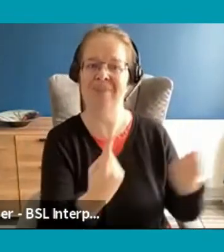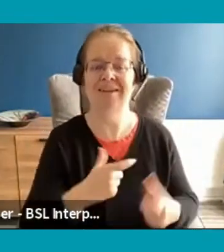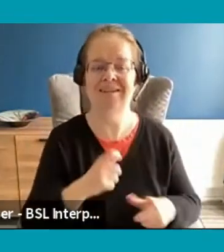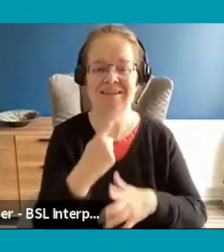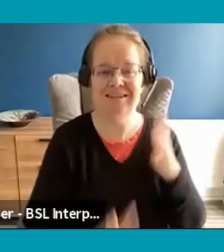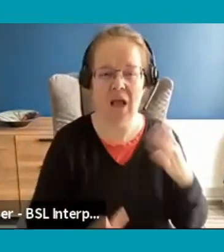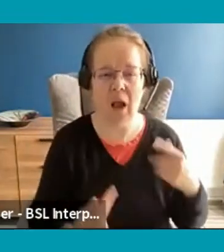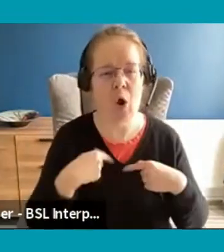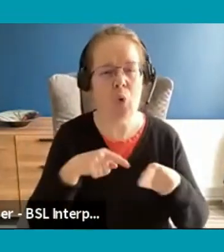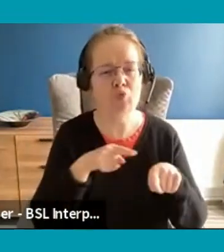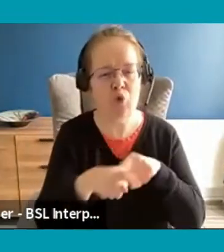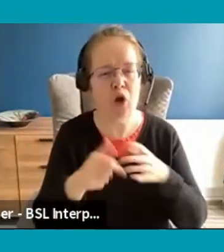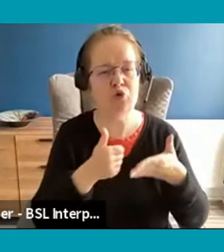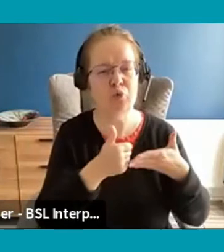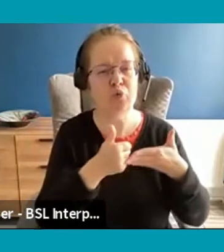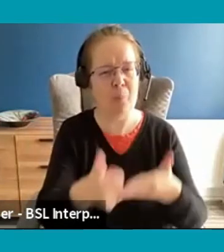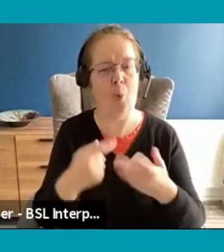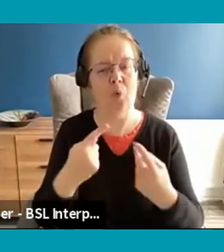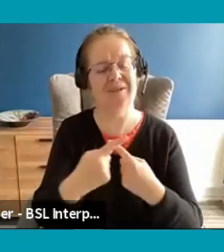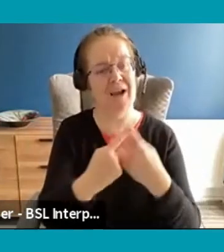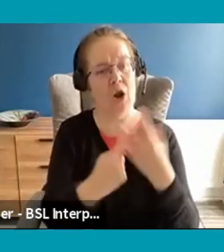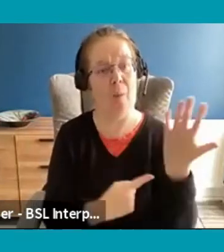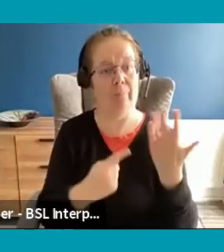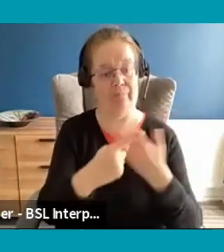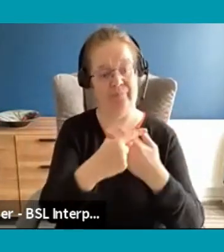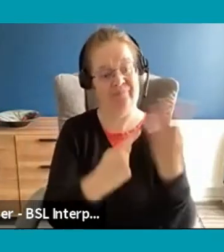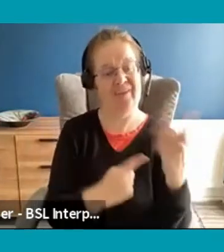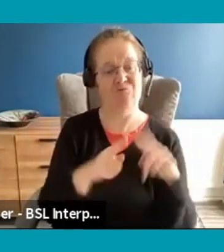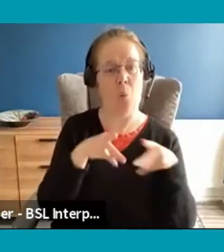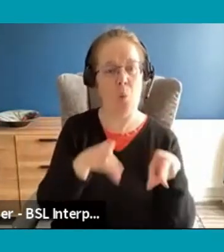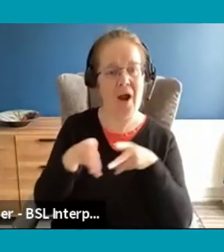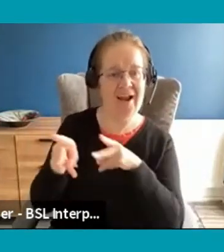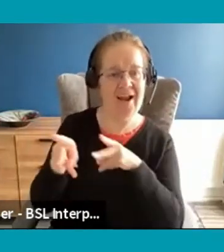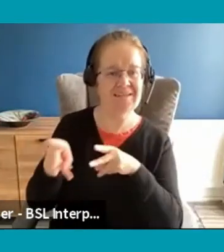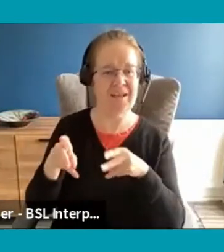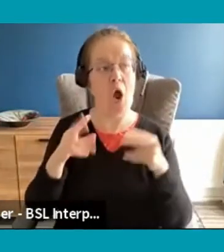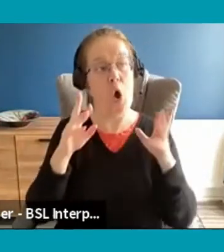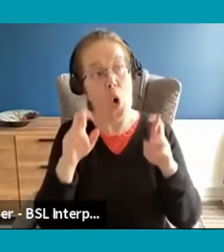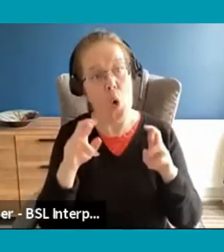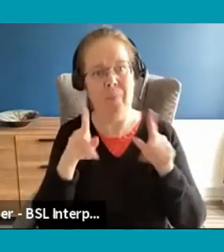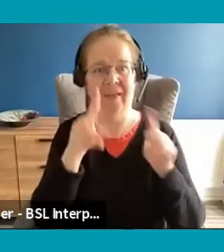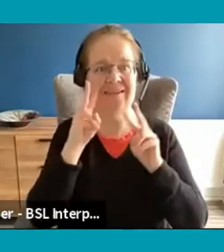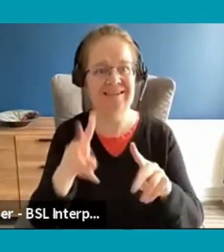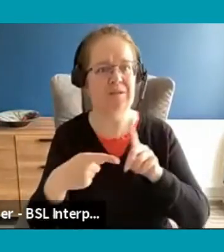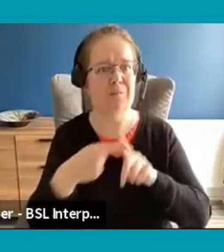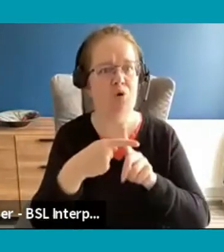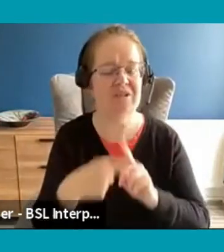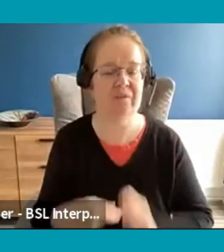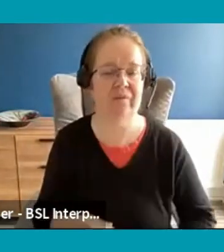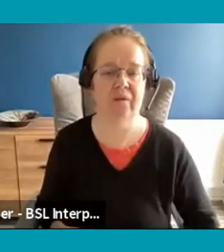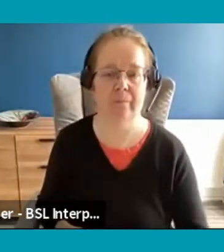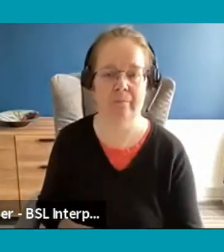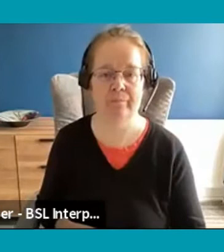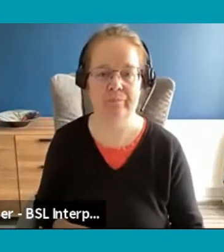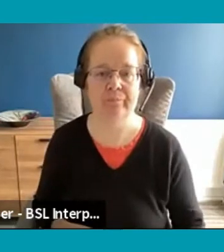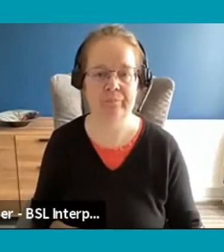number of ways and and hopefully, you know, that's seen as a positive. So I essentially it's community outreach,